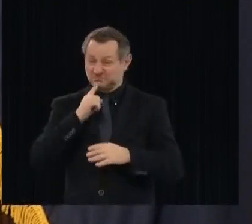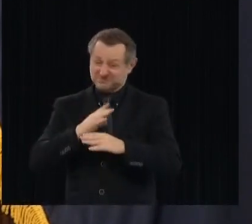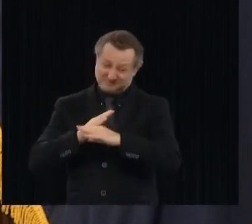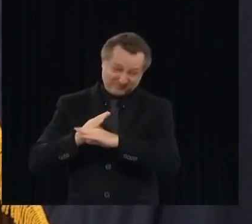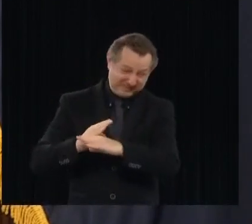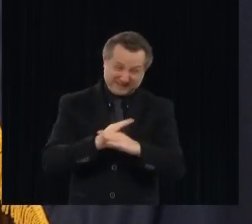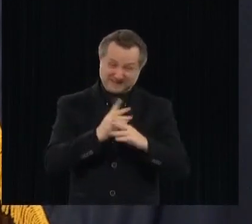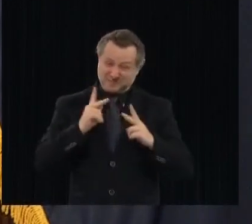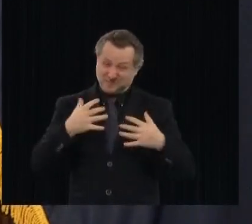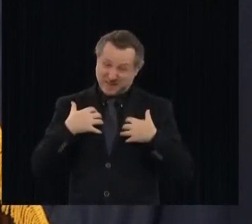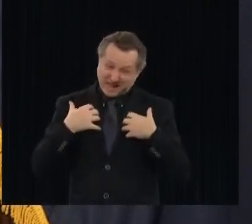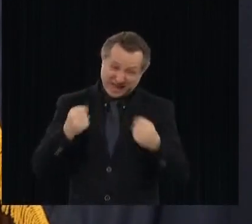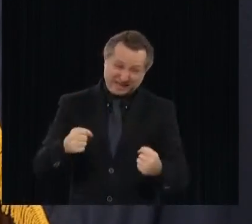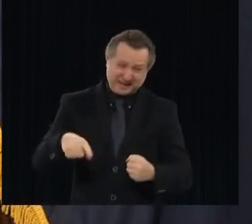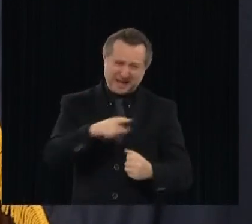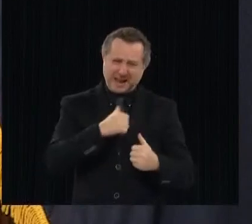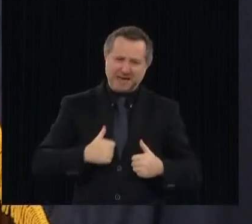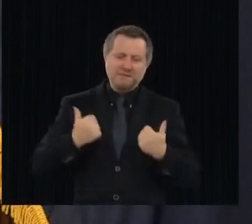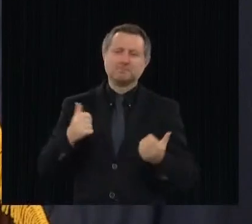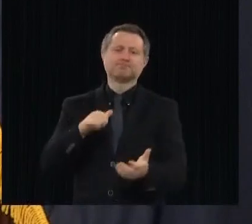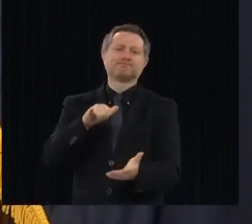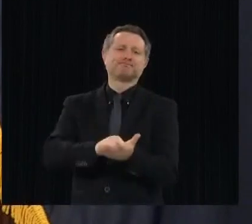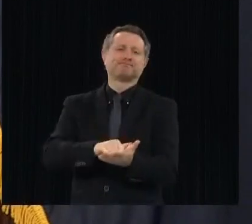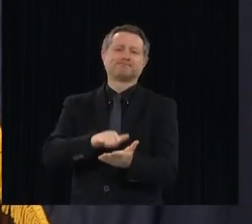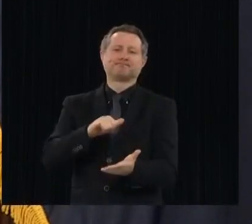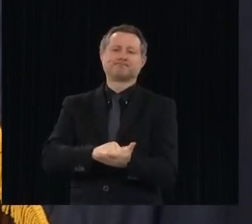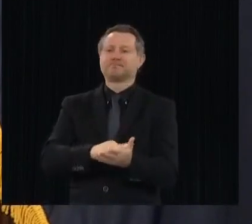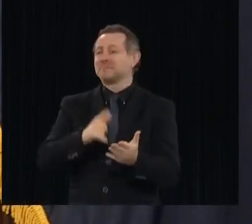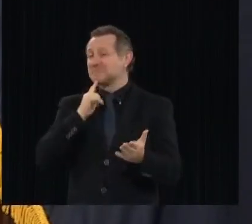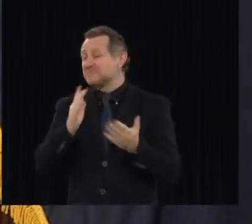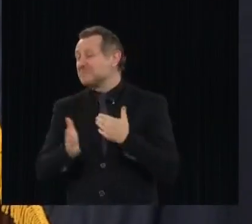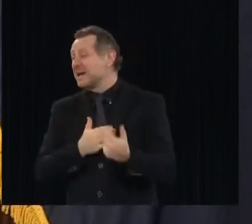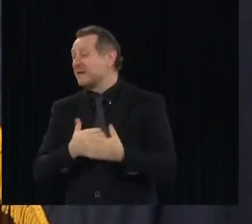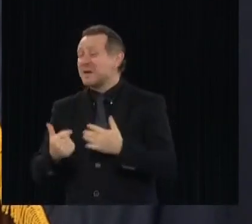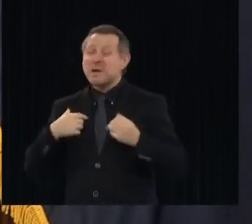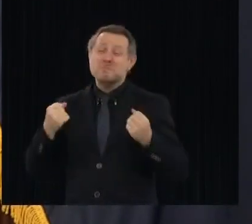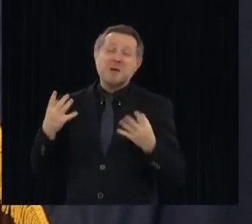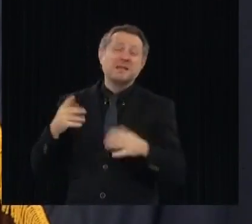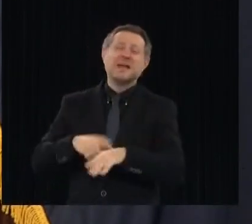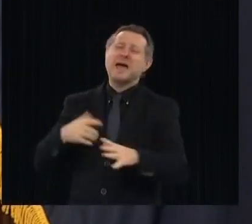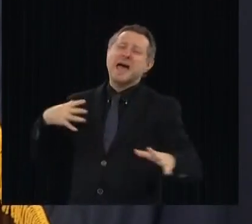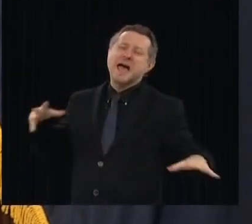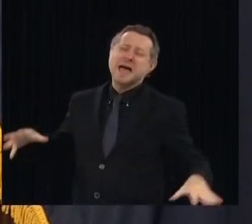WITH ALL OUR PROGRESS AS A SOCIETY, WE CAN'T KEEP EVERYONE